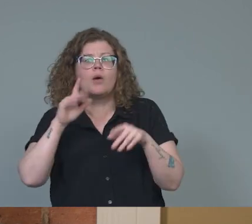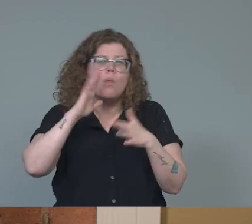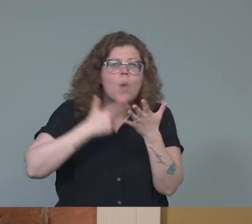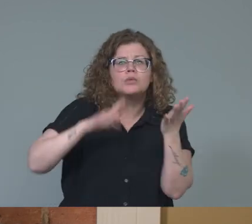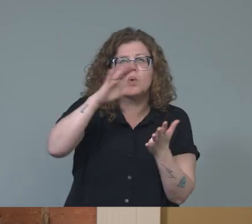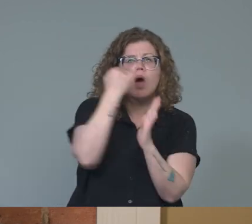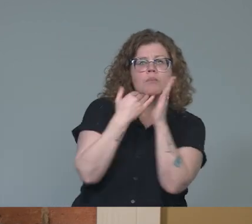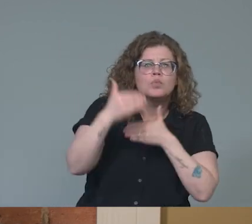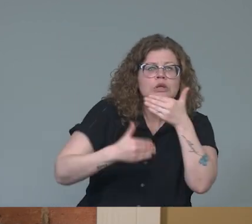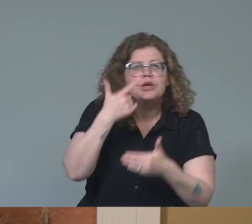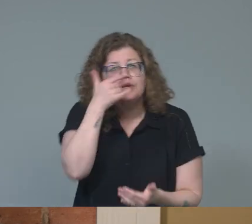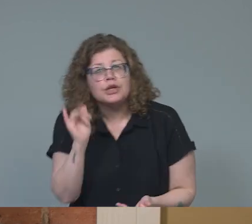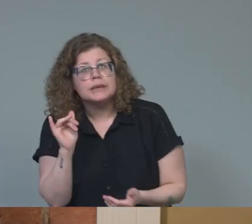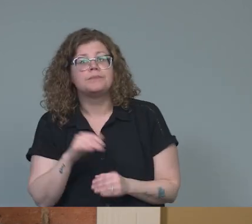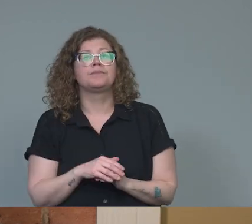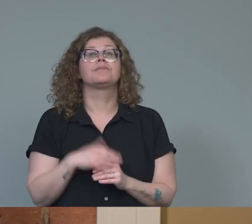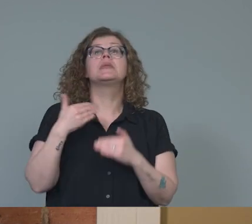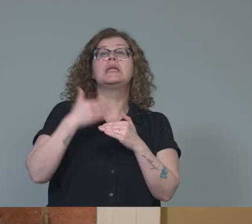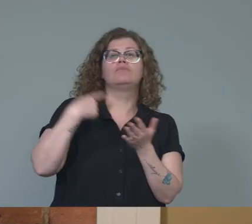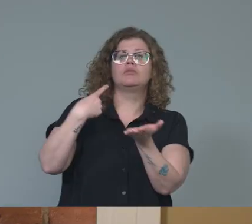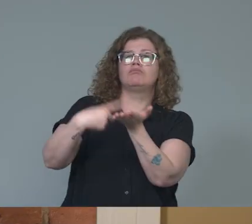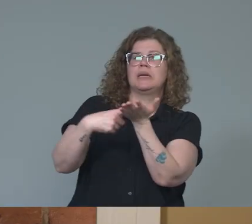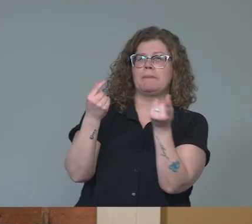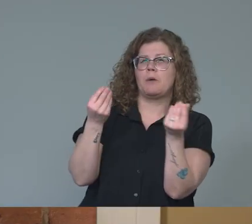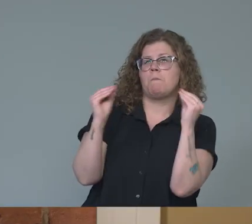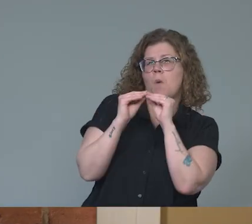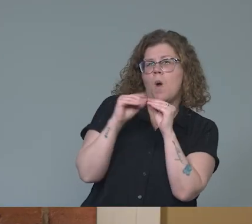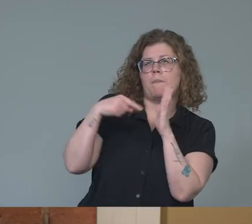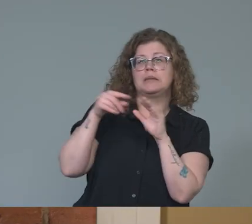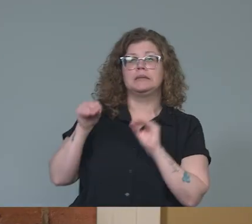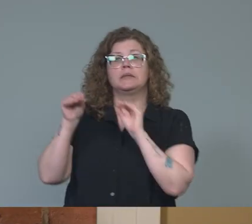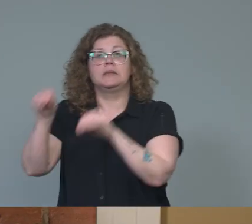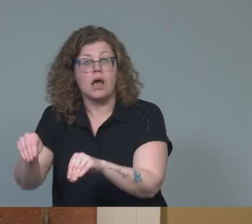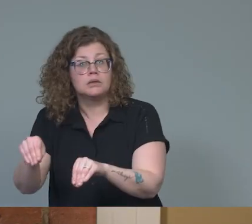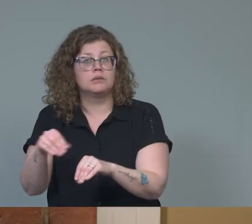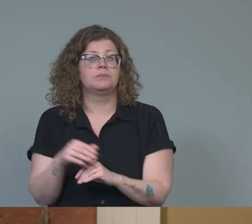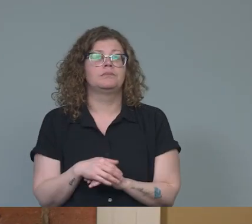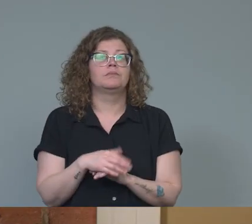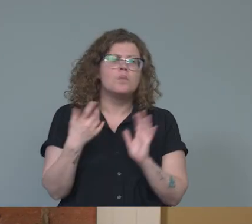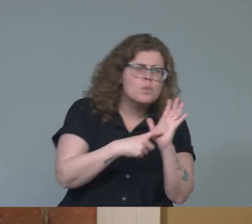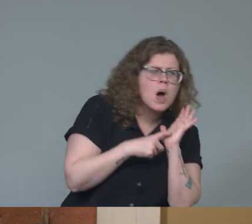to inform your fabrication process. Next up, we're going to talk a little bit more about installation itself